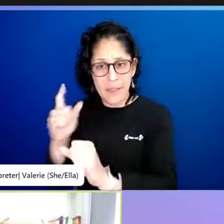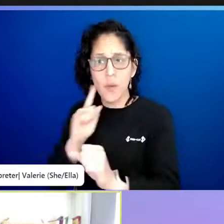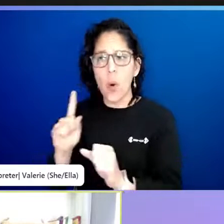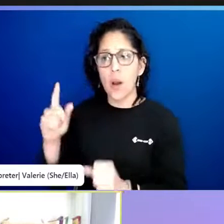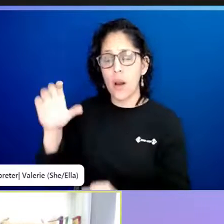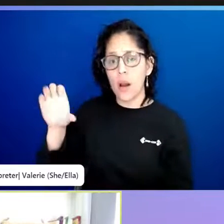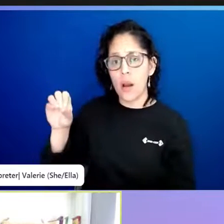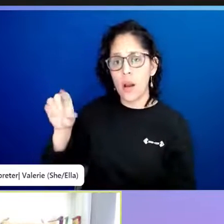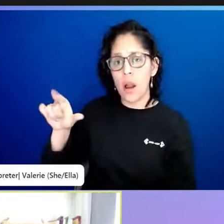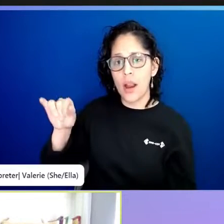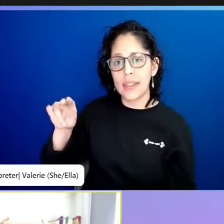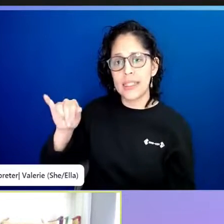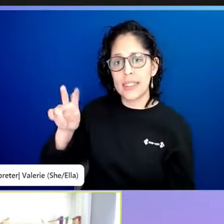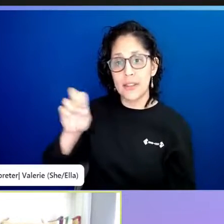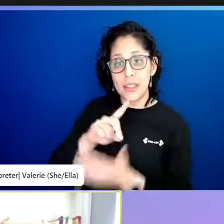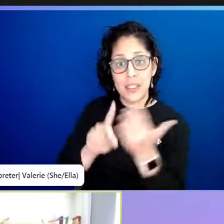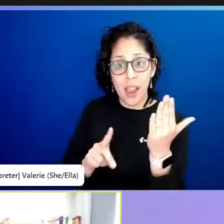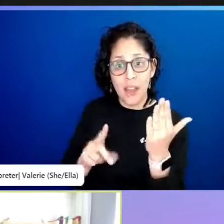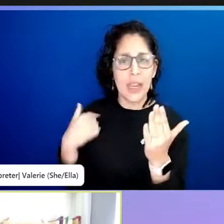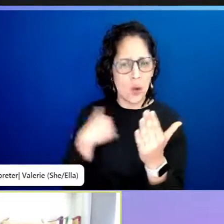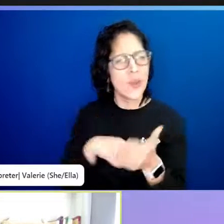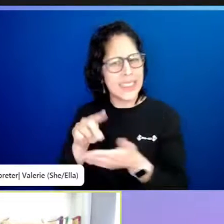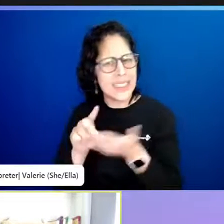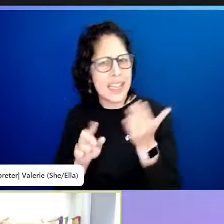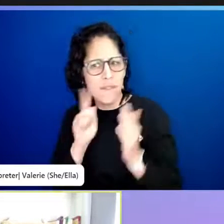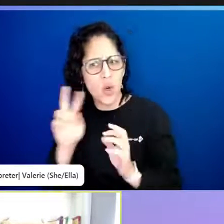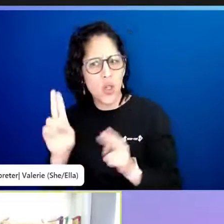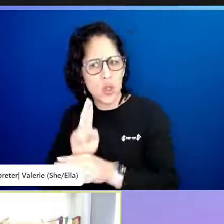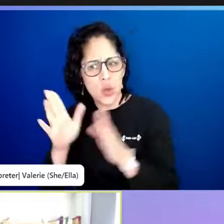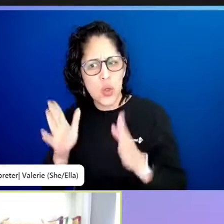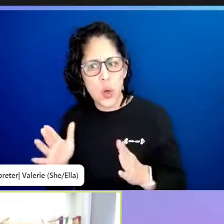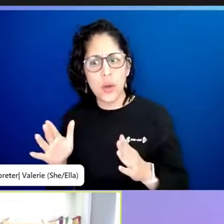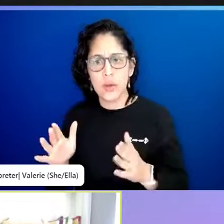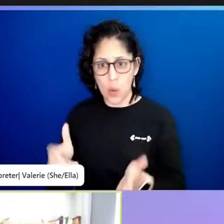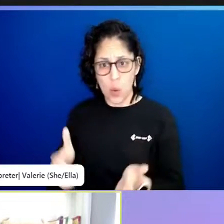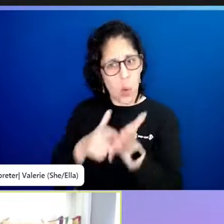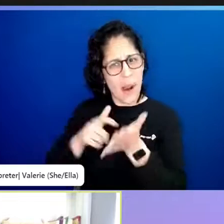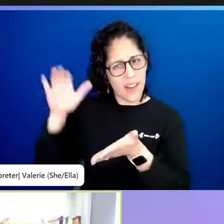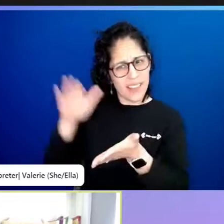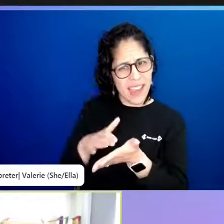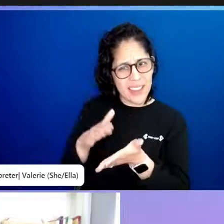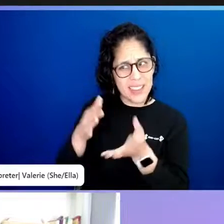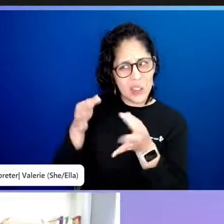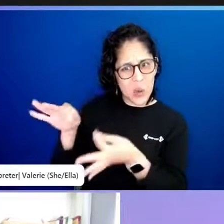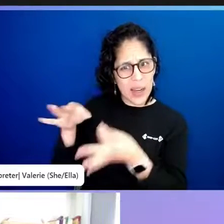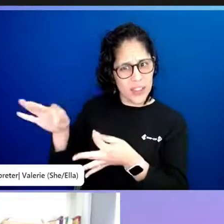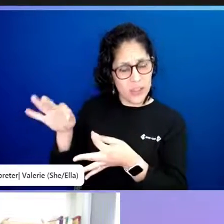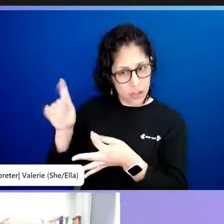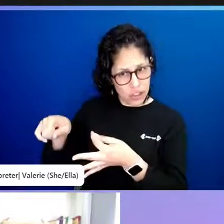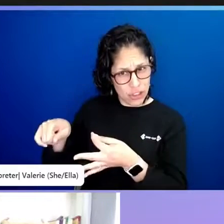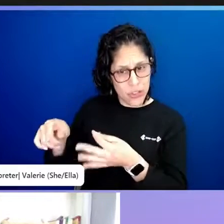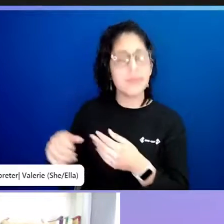should we be designing for the users who need less distractions for example I do think uh